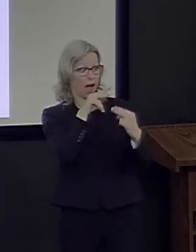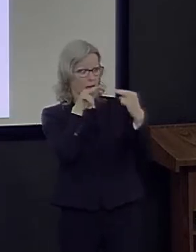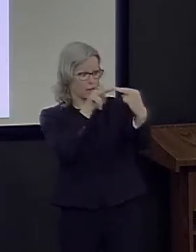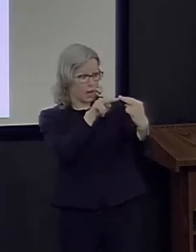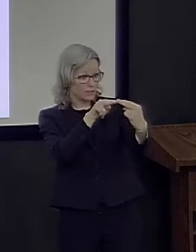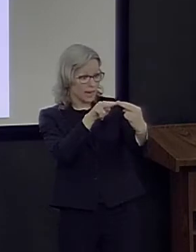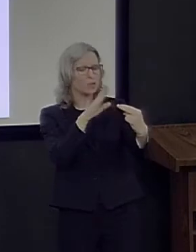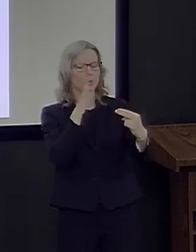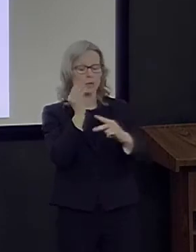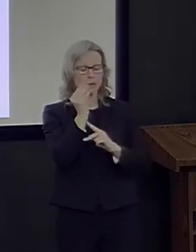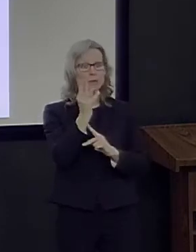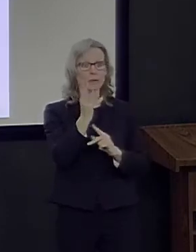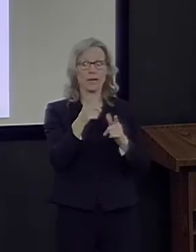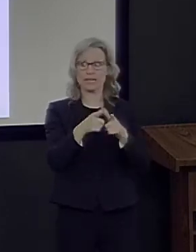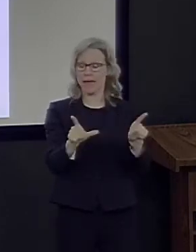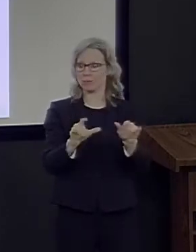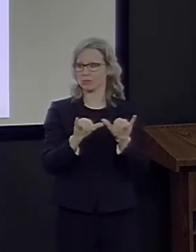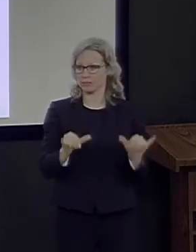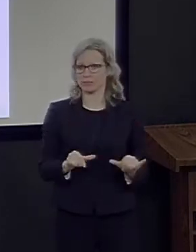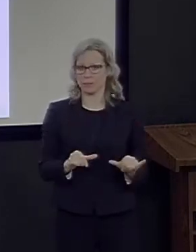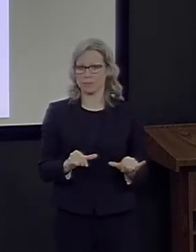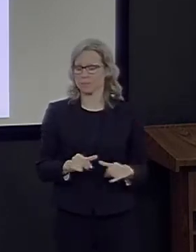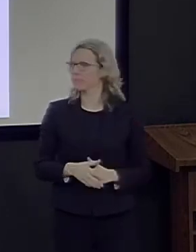Now in truth, this fuzzy color system